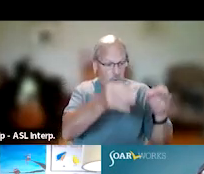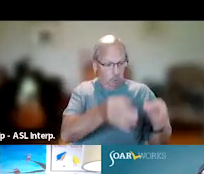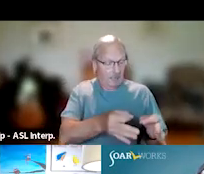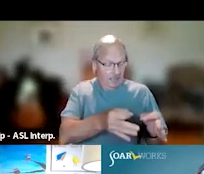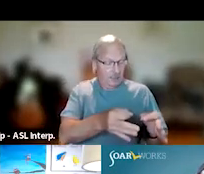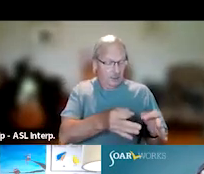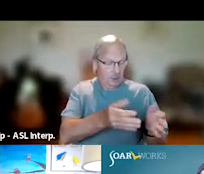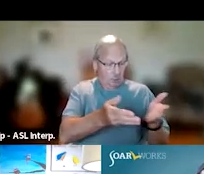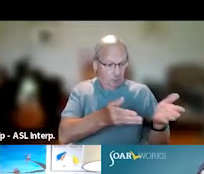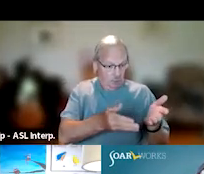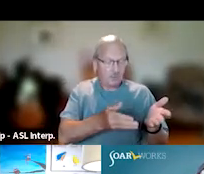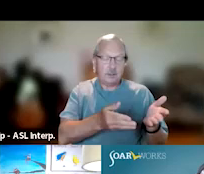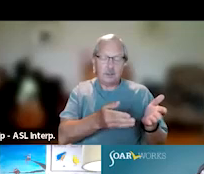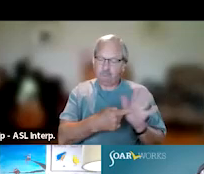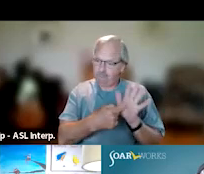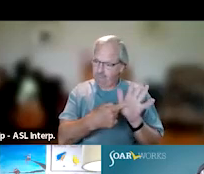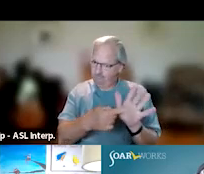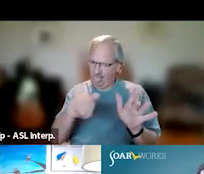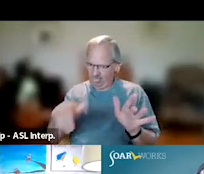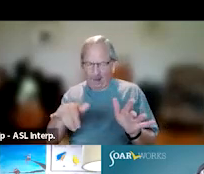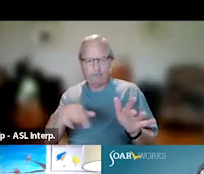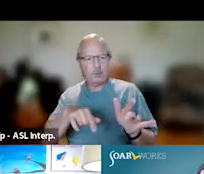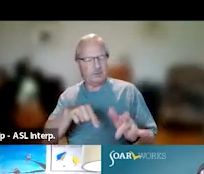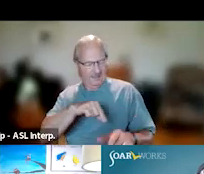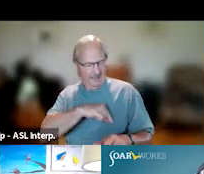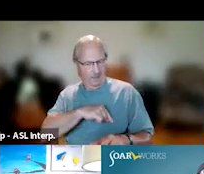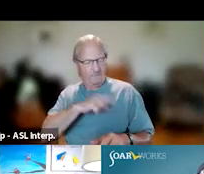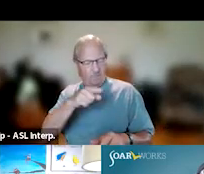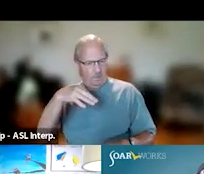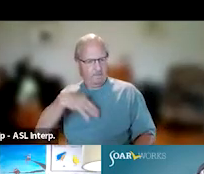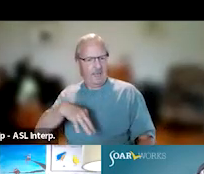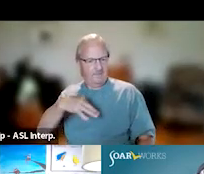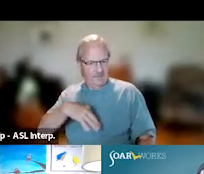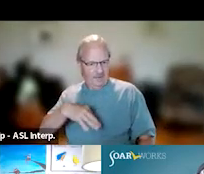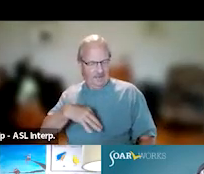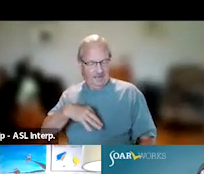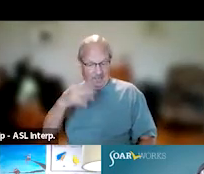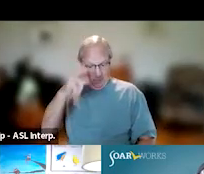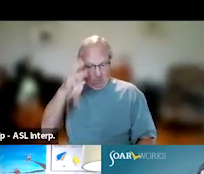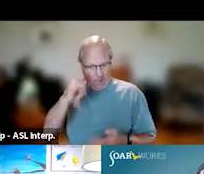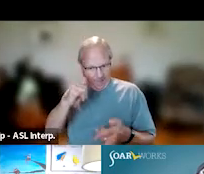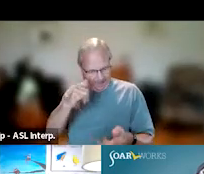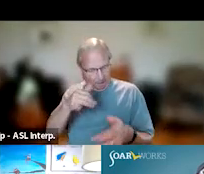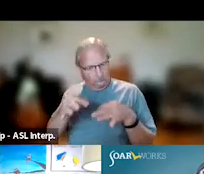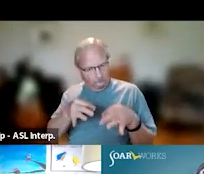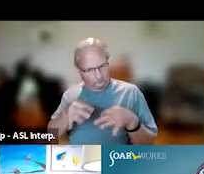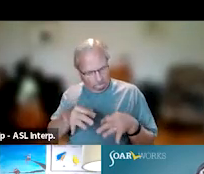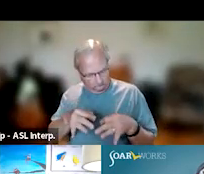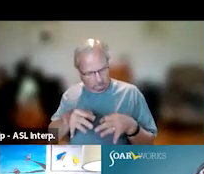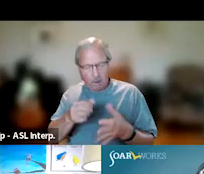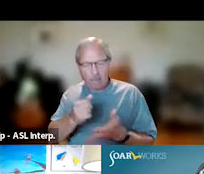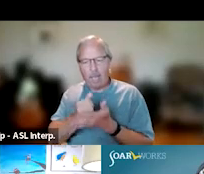this person is eligible for benefits and this is why, and this is how we're helping support someone both